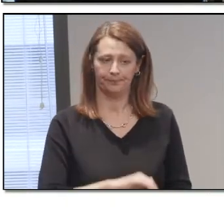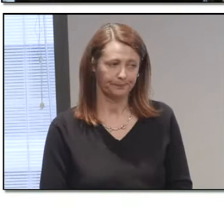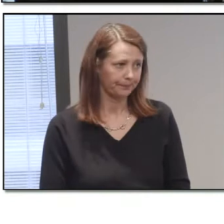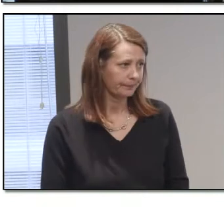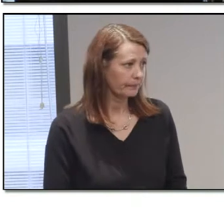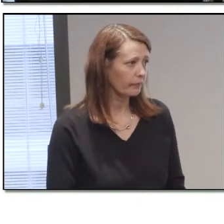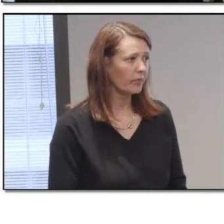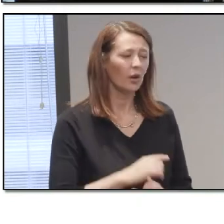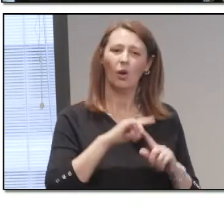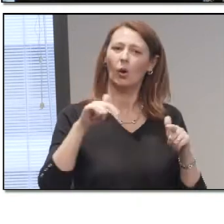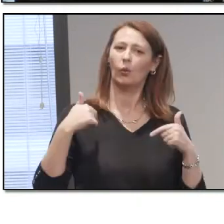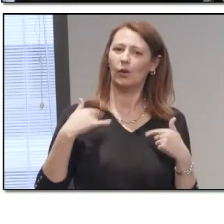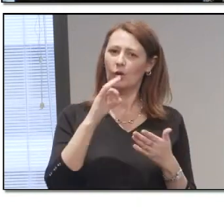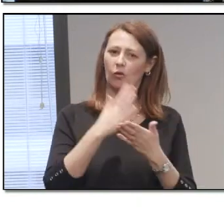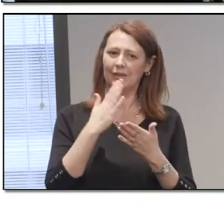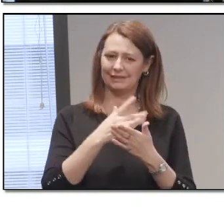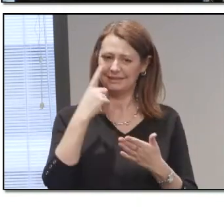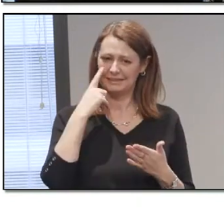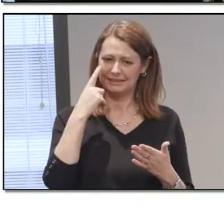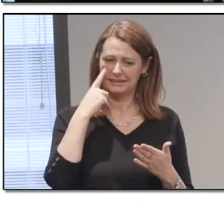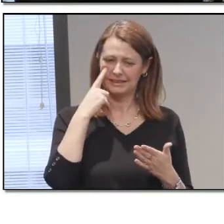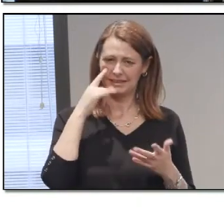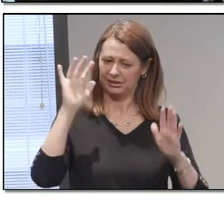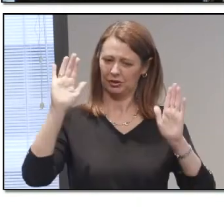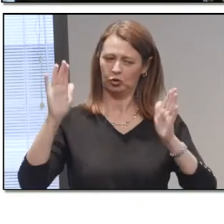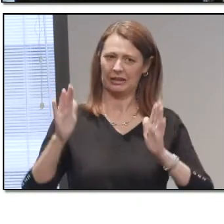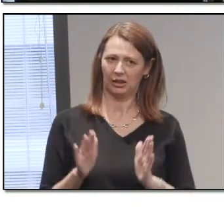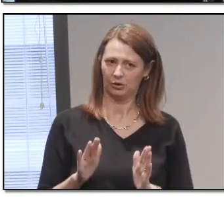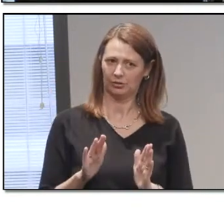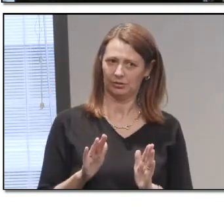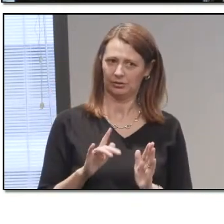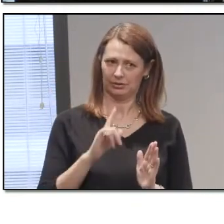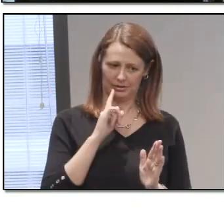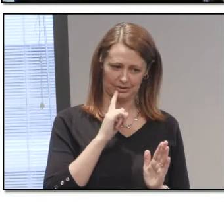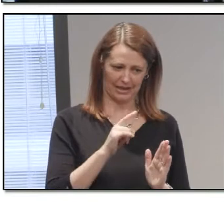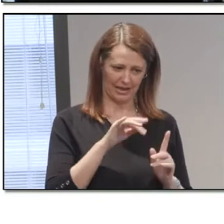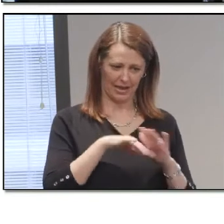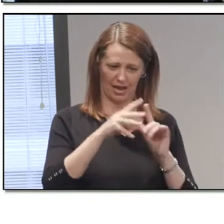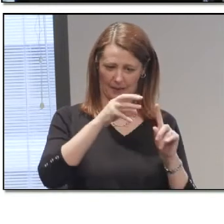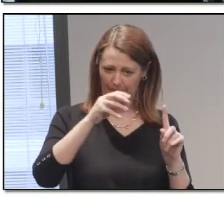we haven't really seen appreciable reductions in say particulate matter and